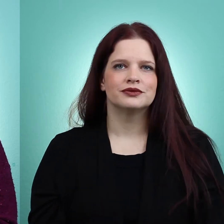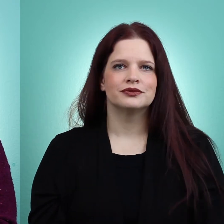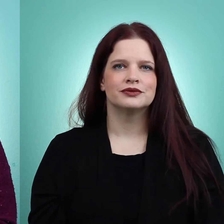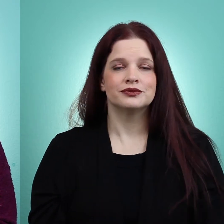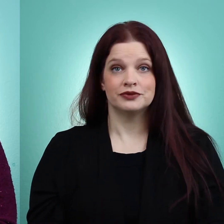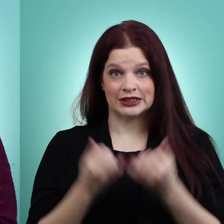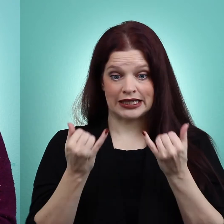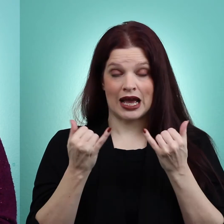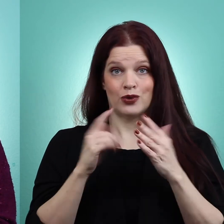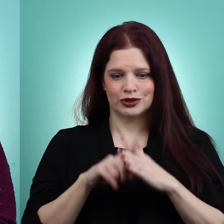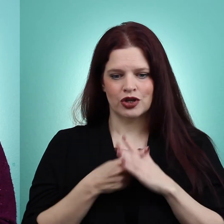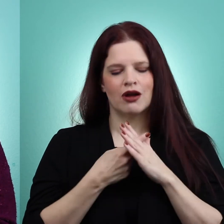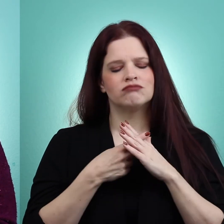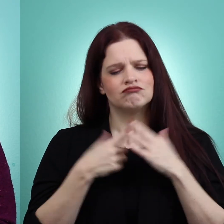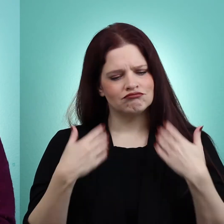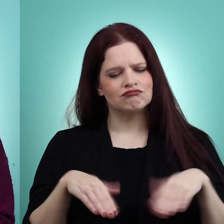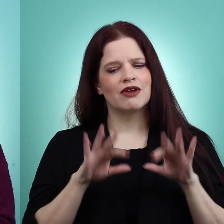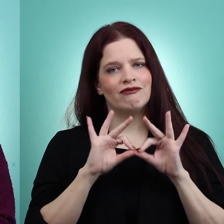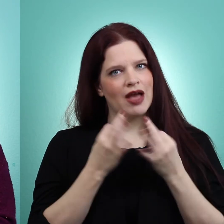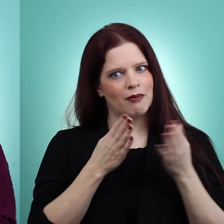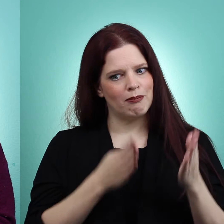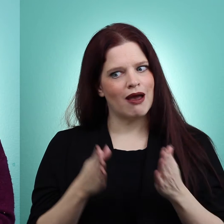So now you can start to identify family patterns that you may not have been aware